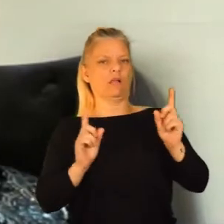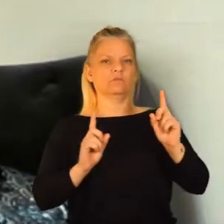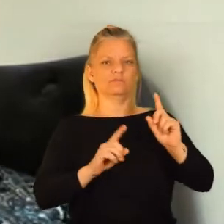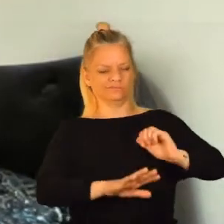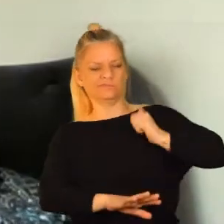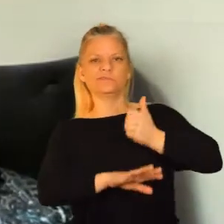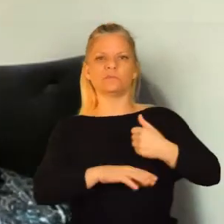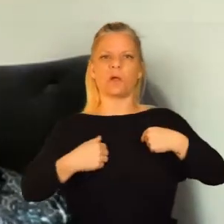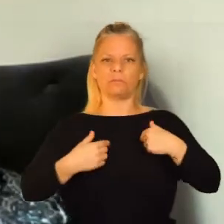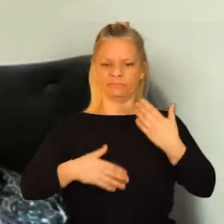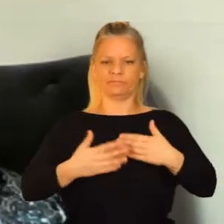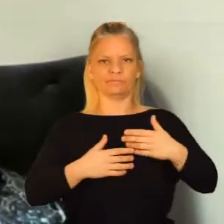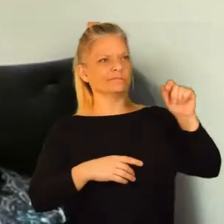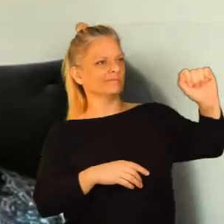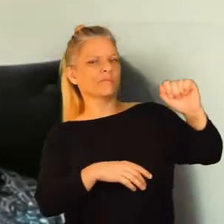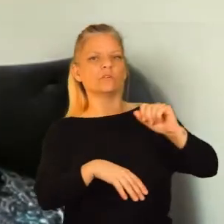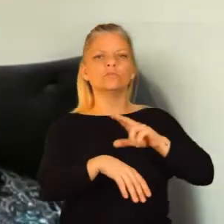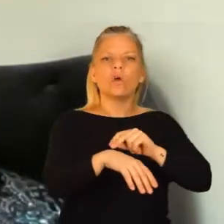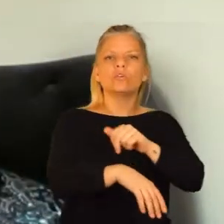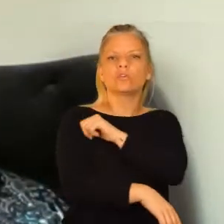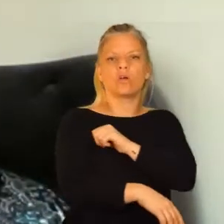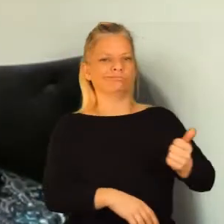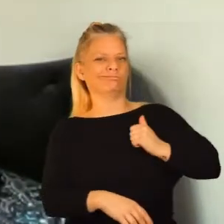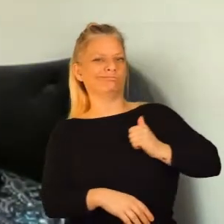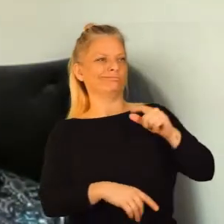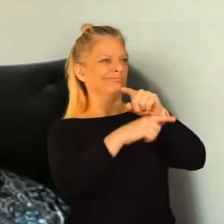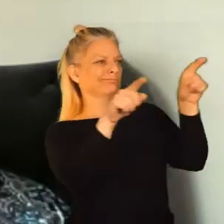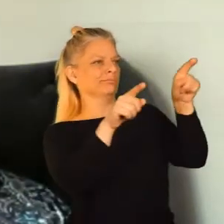One thing that helped was reading a book about someone else's experiences - phone